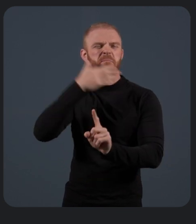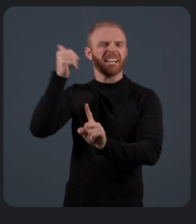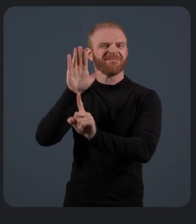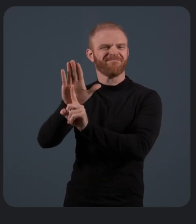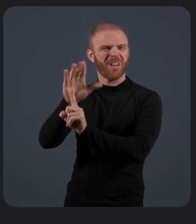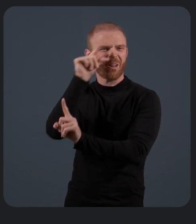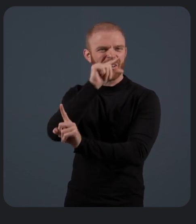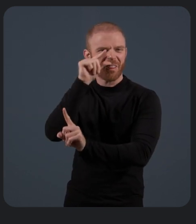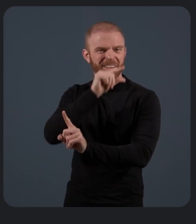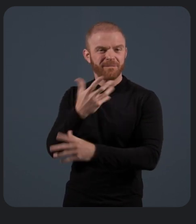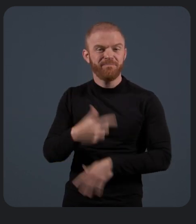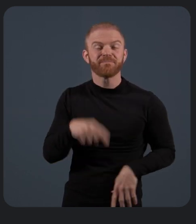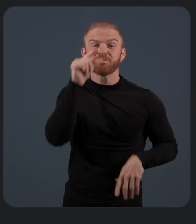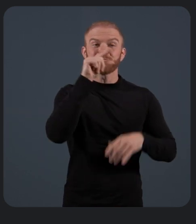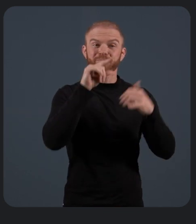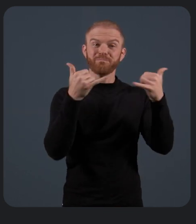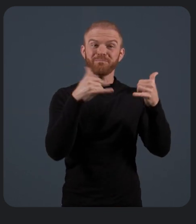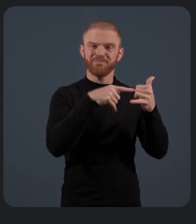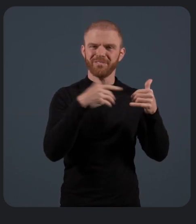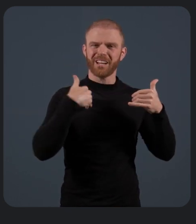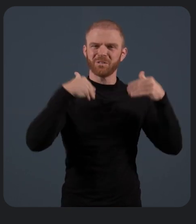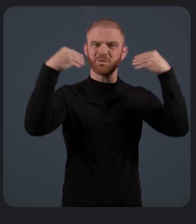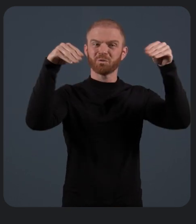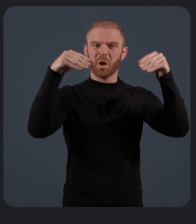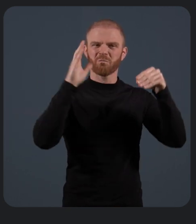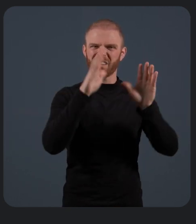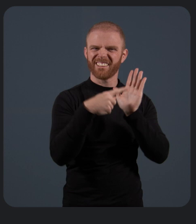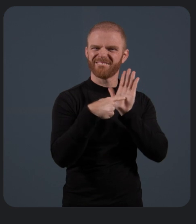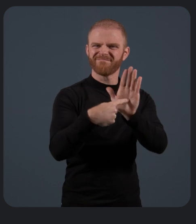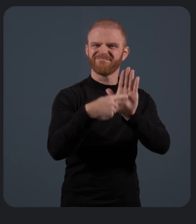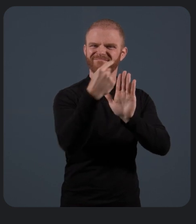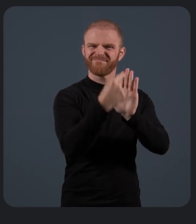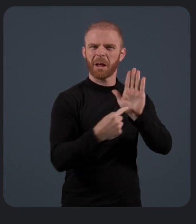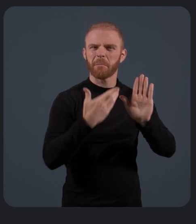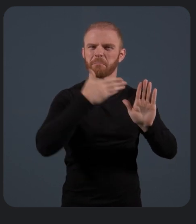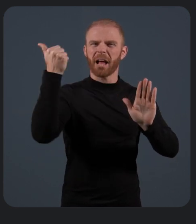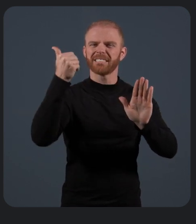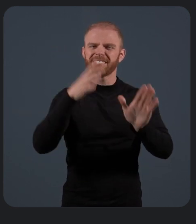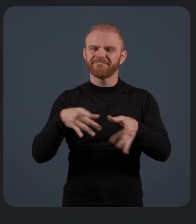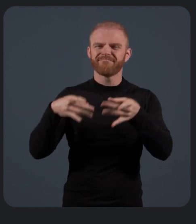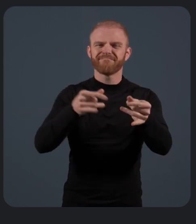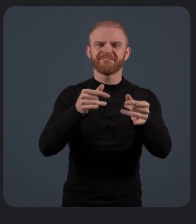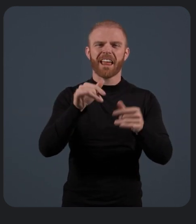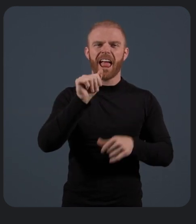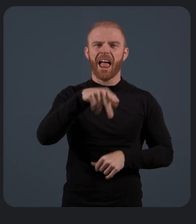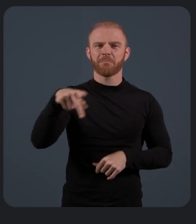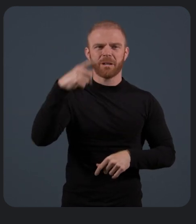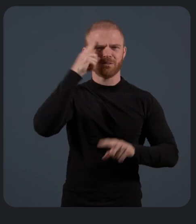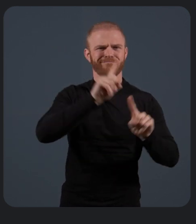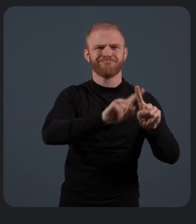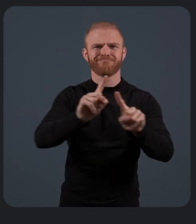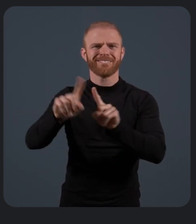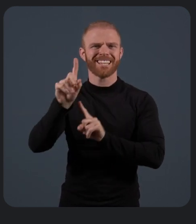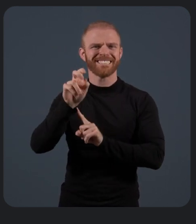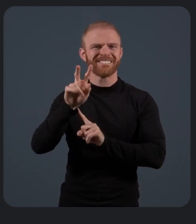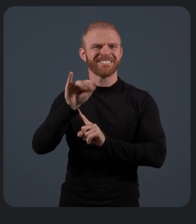And Google Play is our storefront that highlights the best, most optimized applications for a given device.